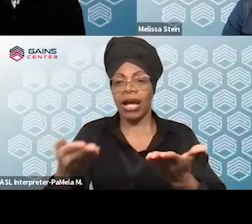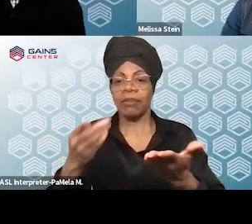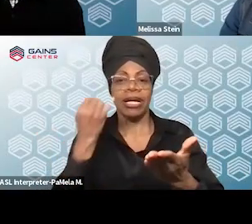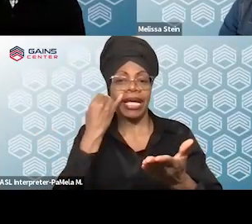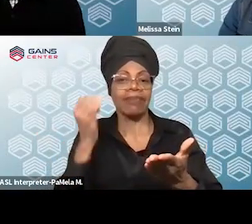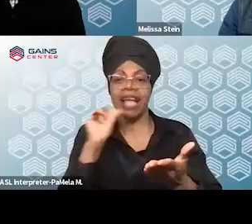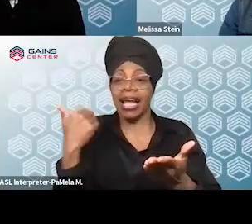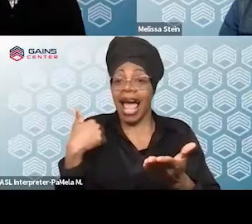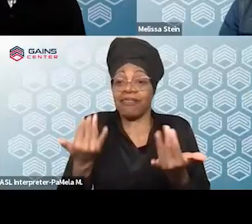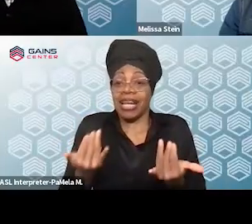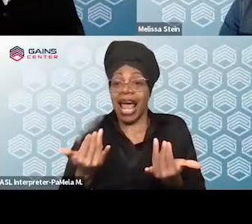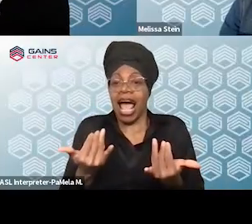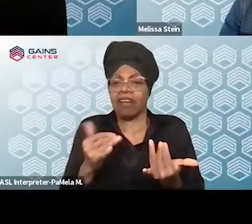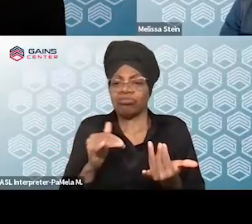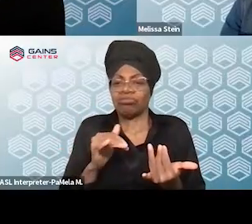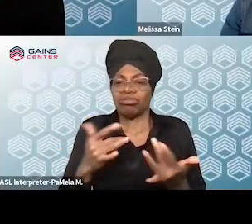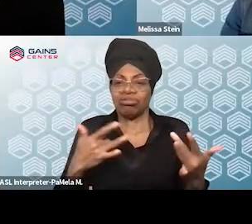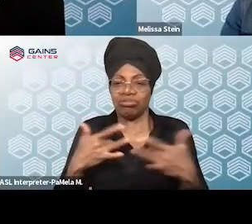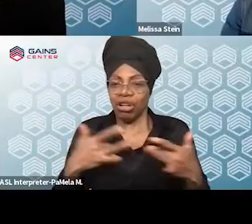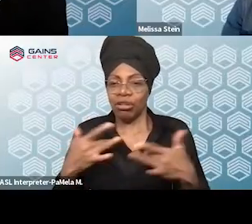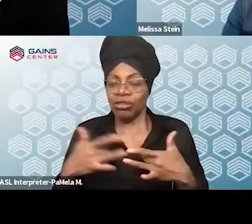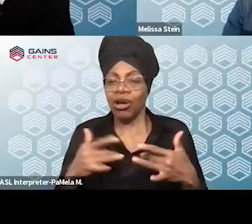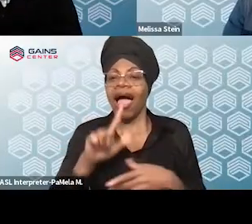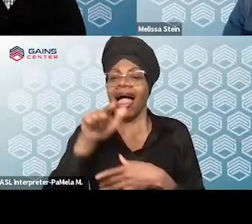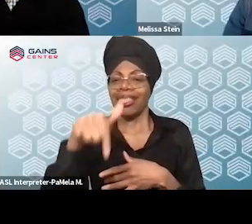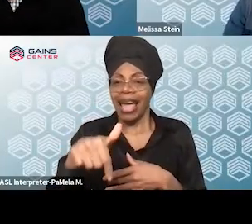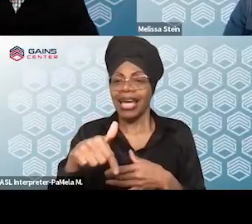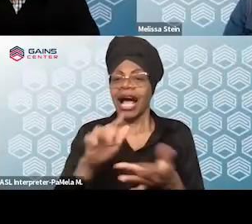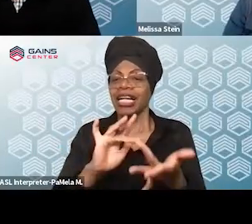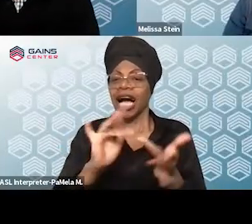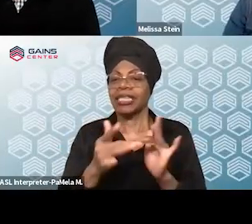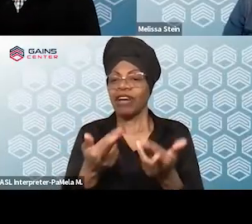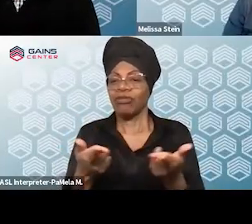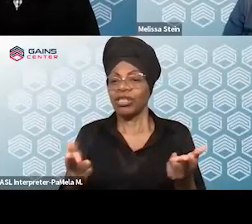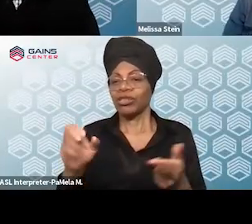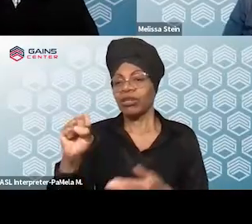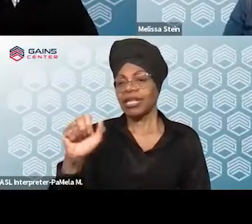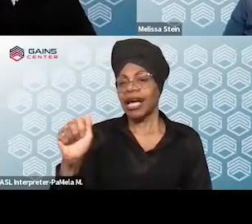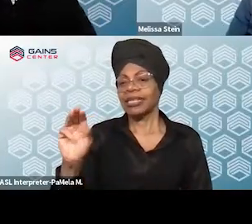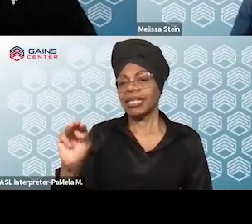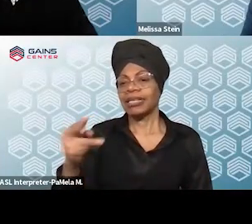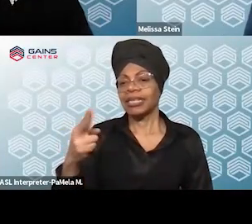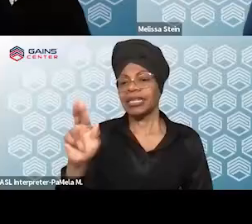don't worry, I'm gonna pull up a resource from SAMHSA, but if you do have trauma assessments you would recommend, go ahead.